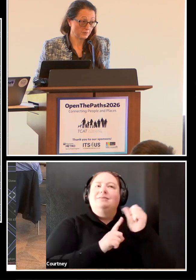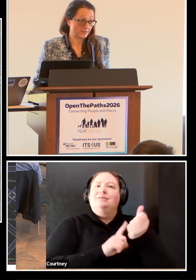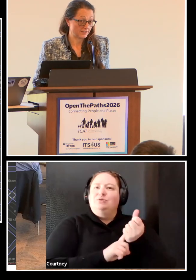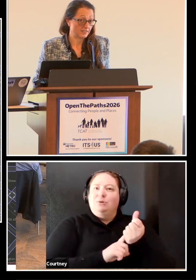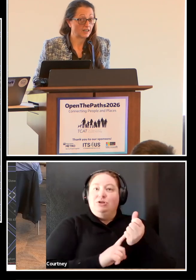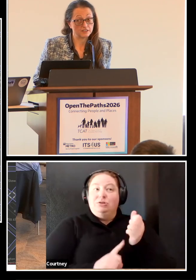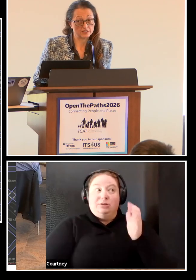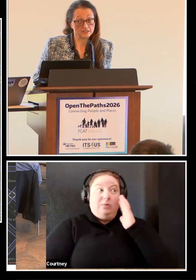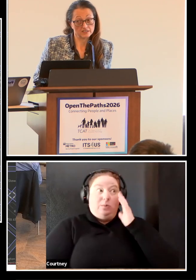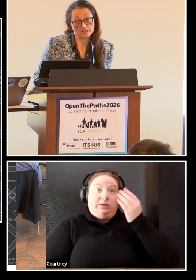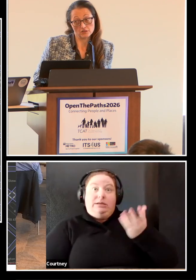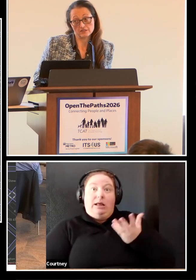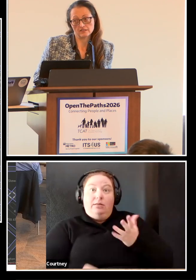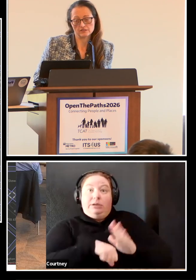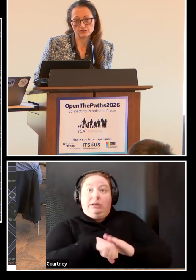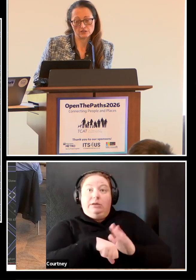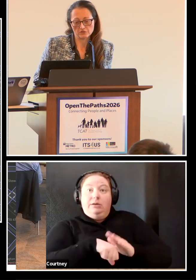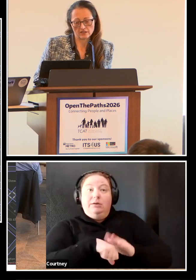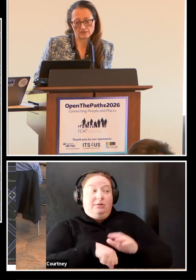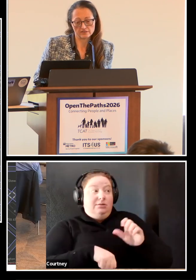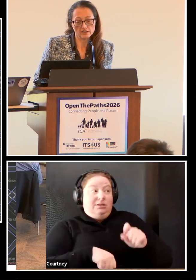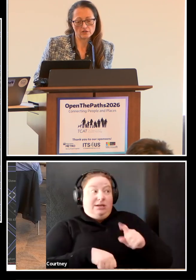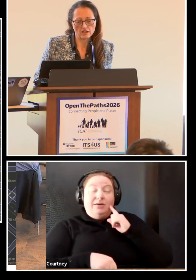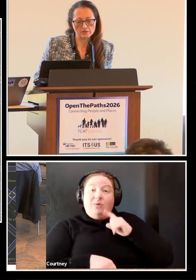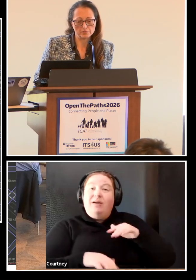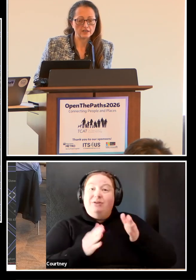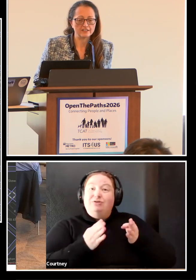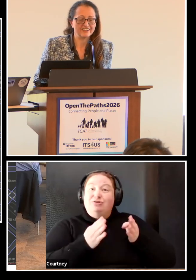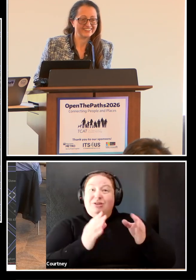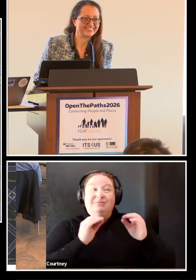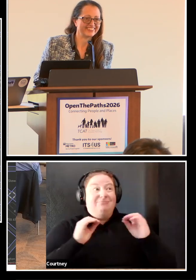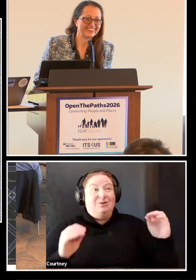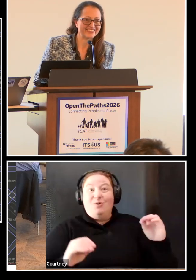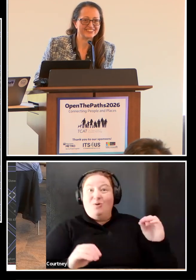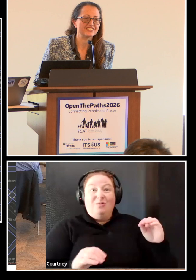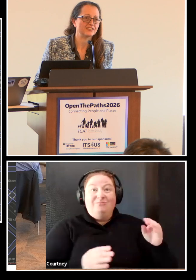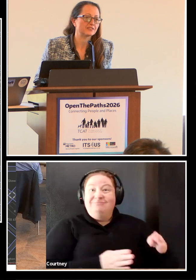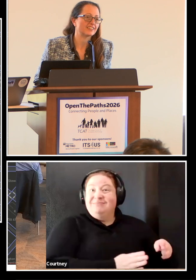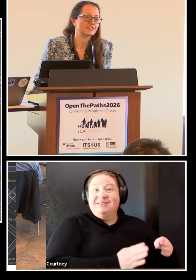tell me, yeah, you're going to go down a street without a sidewalk, but you said